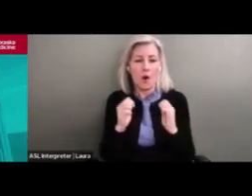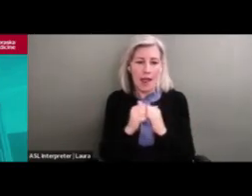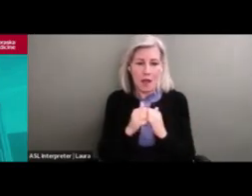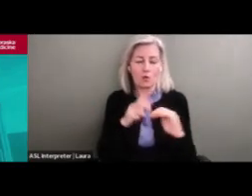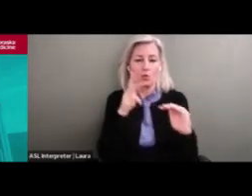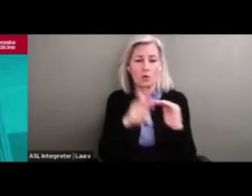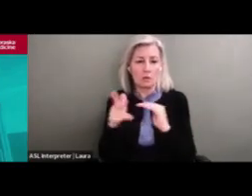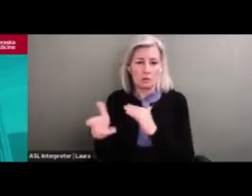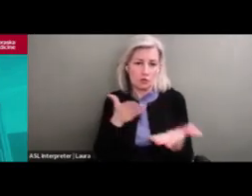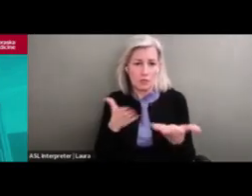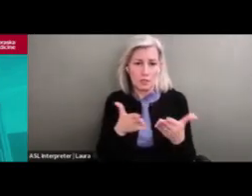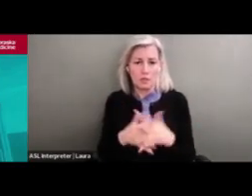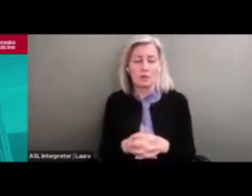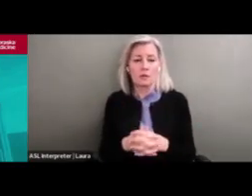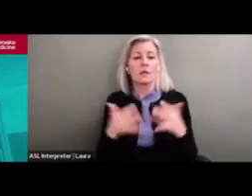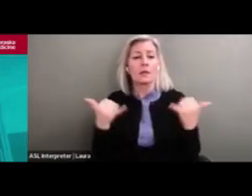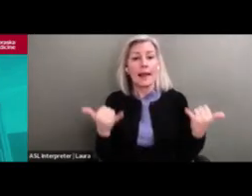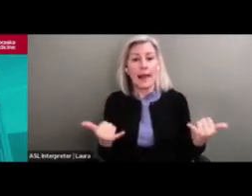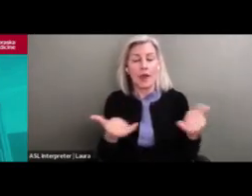other funding sources